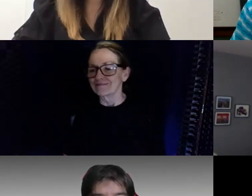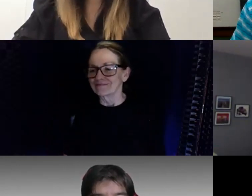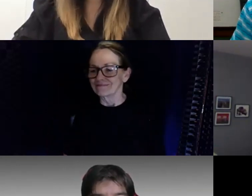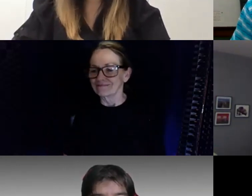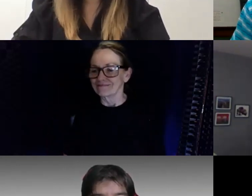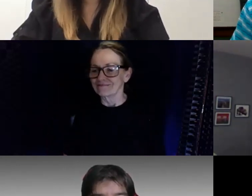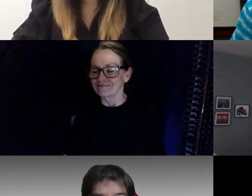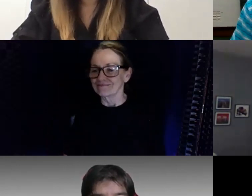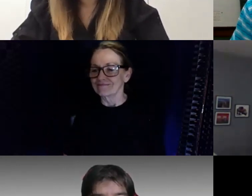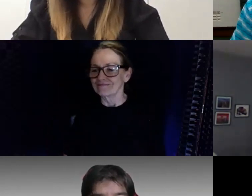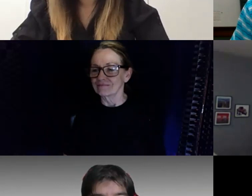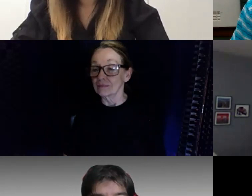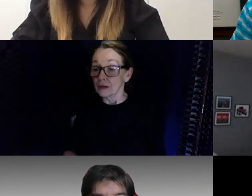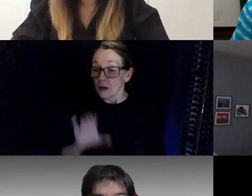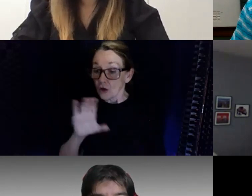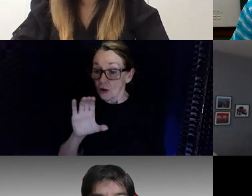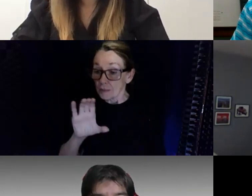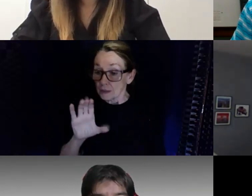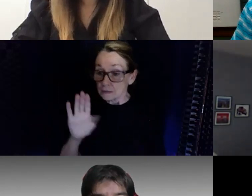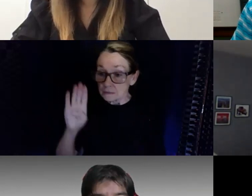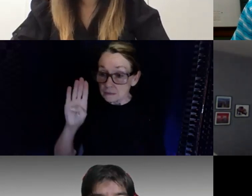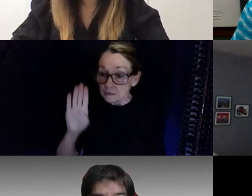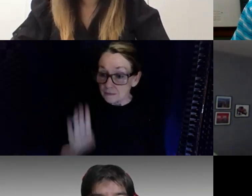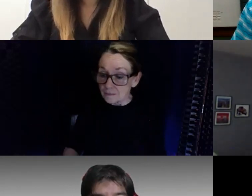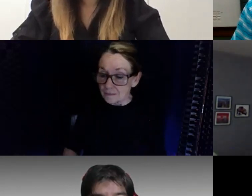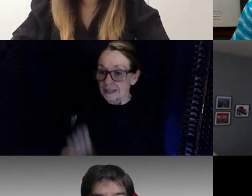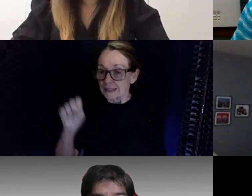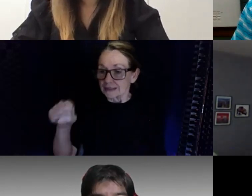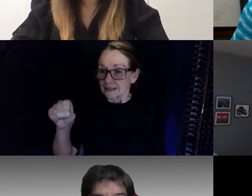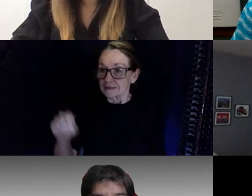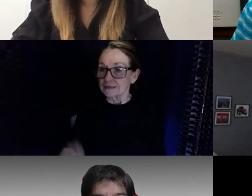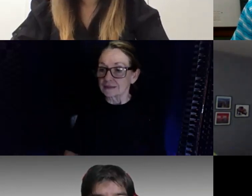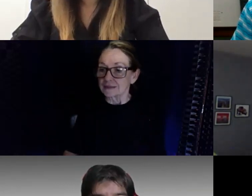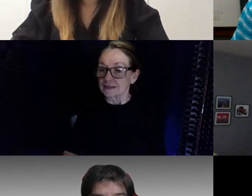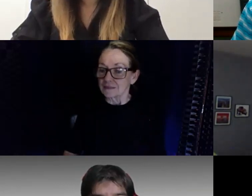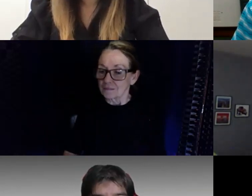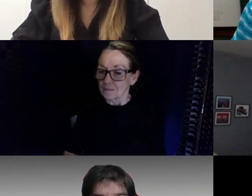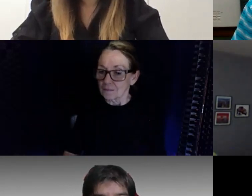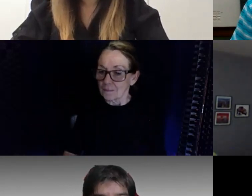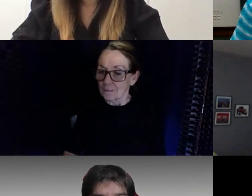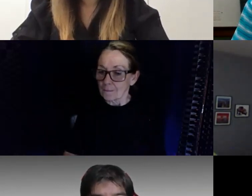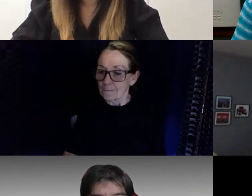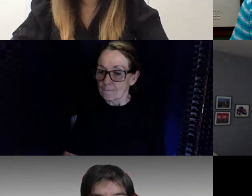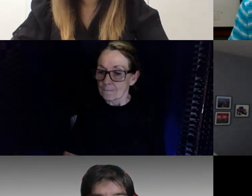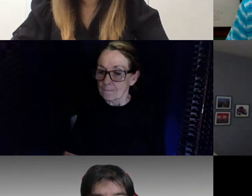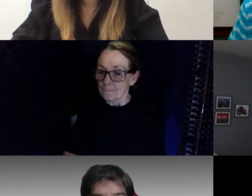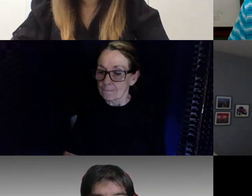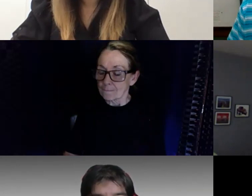OKAY. RIGHT. RIGHT. CARMEN?